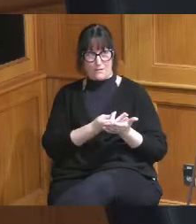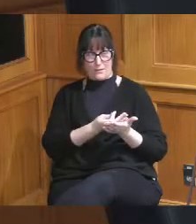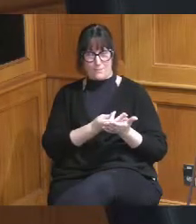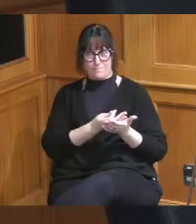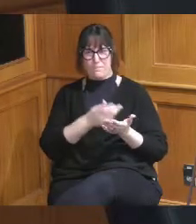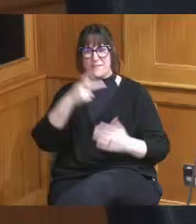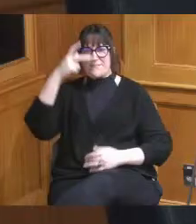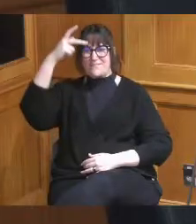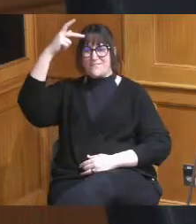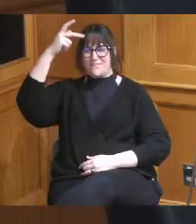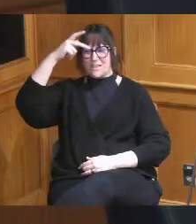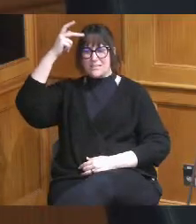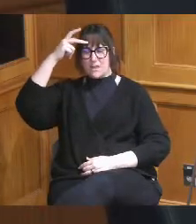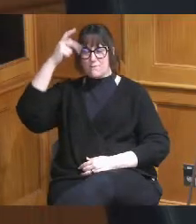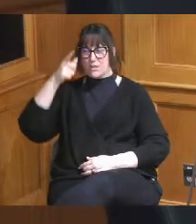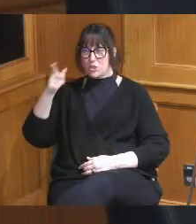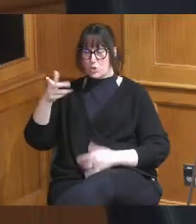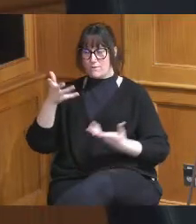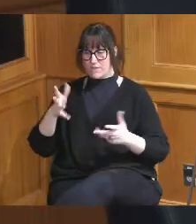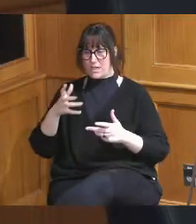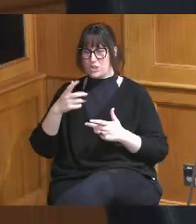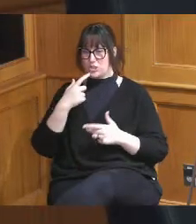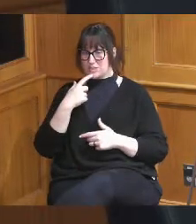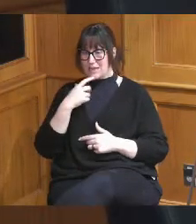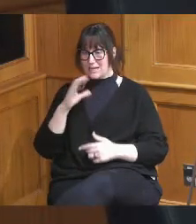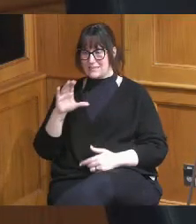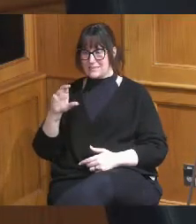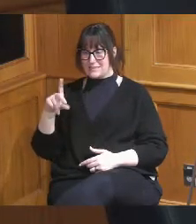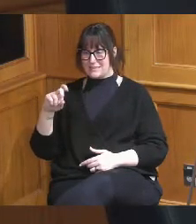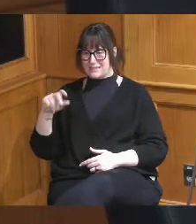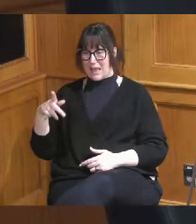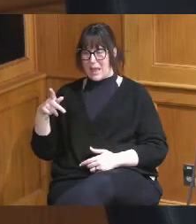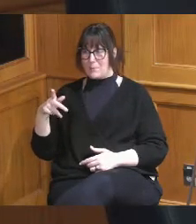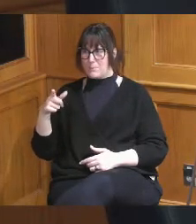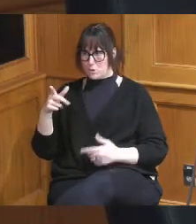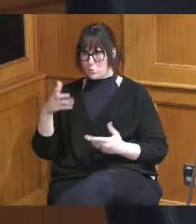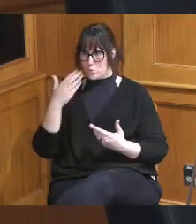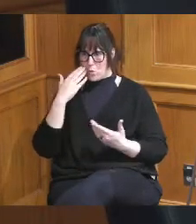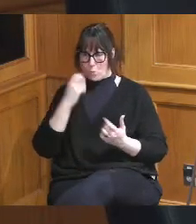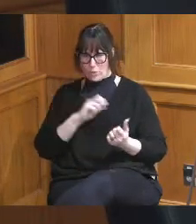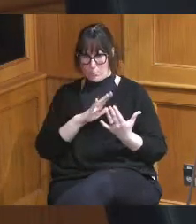and you you said in the sedak meetings I assume so you you would know kind of the approach here if an